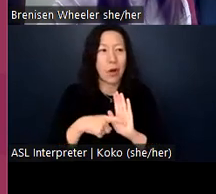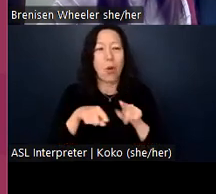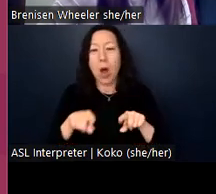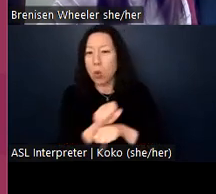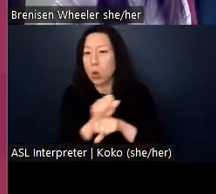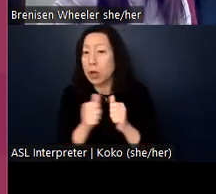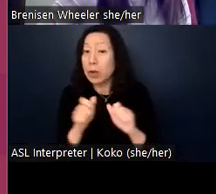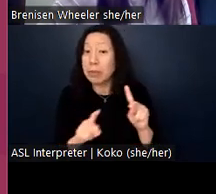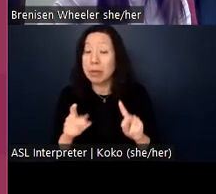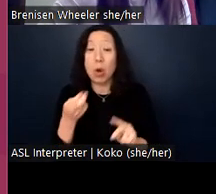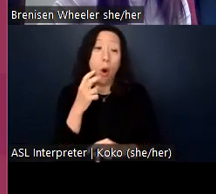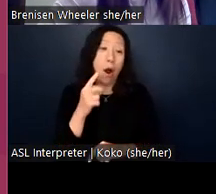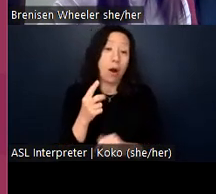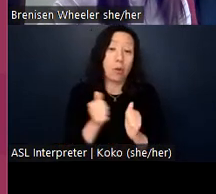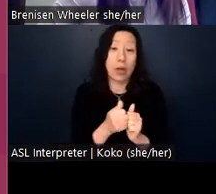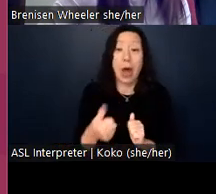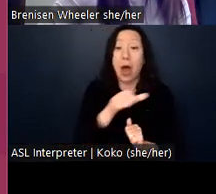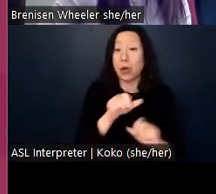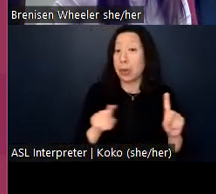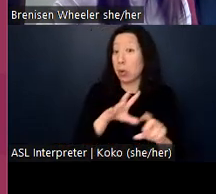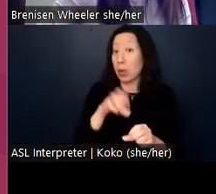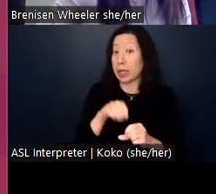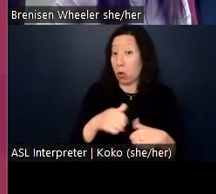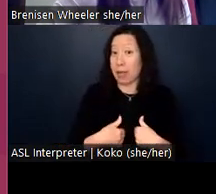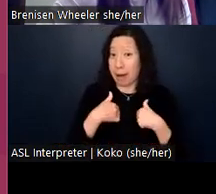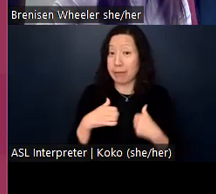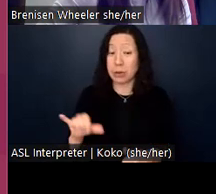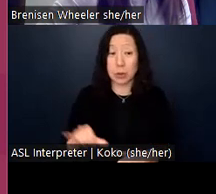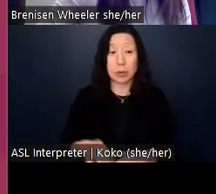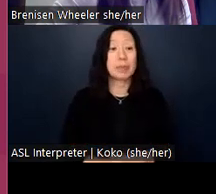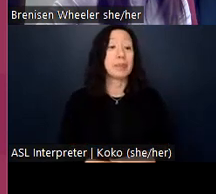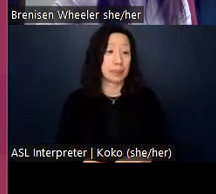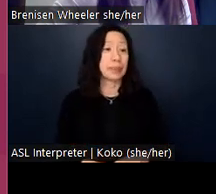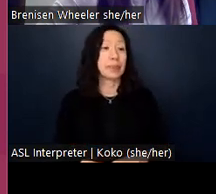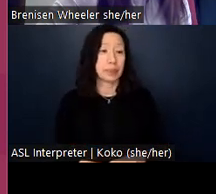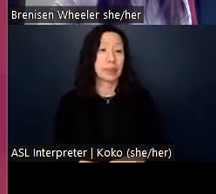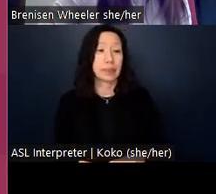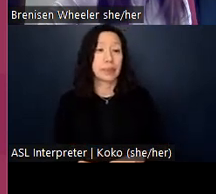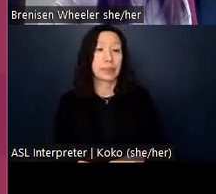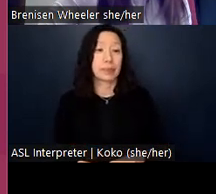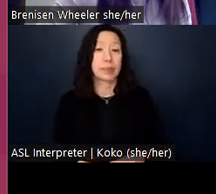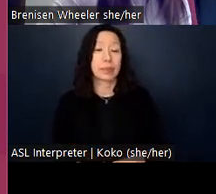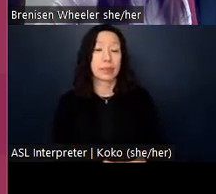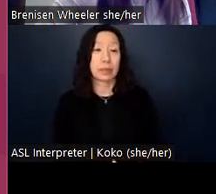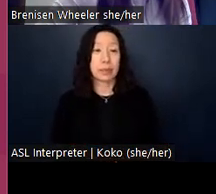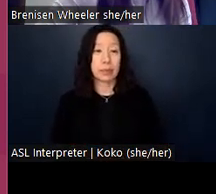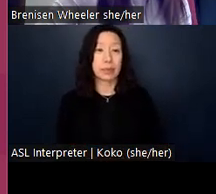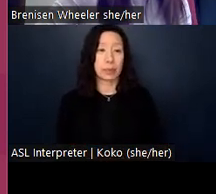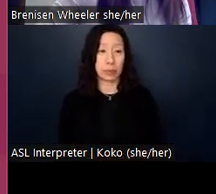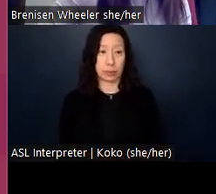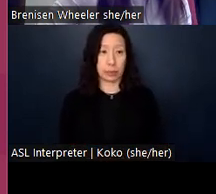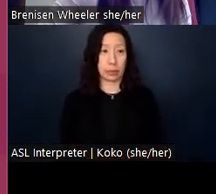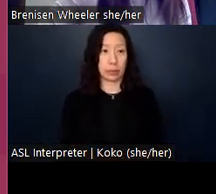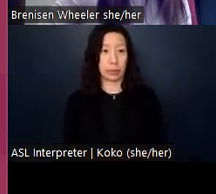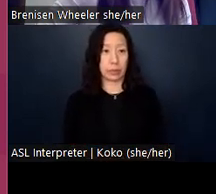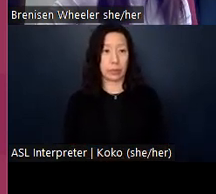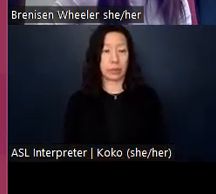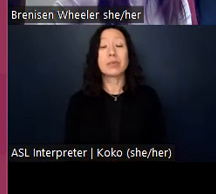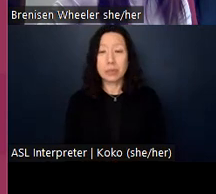as well 12:28:11 So to introduce the next 4 warning